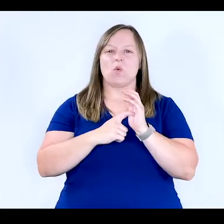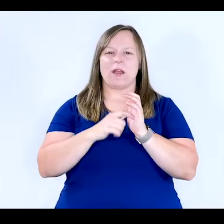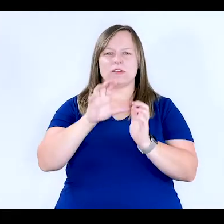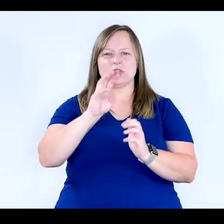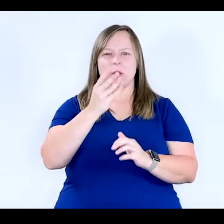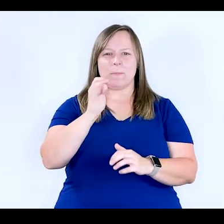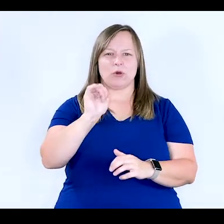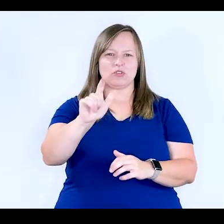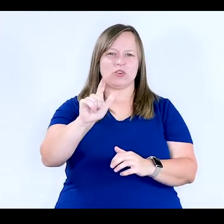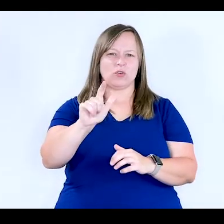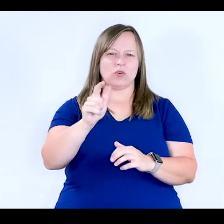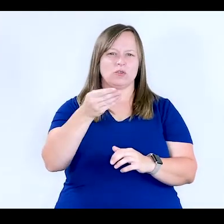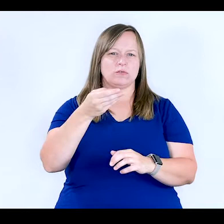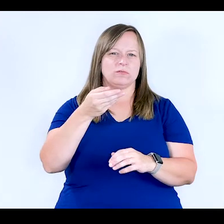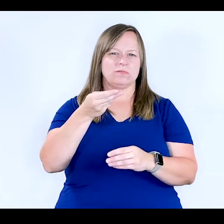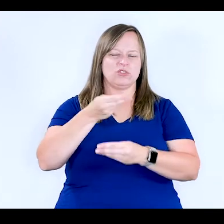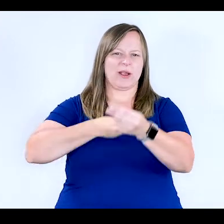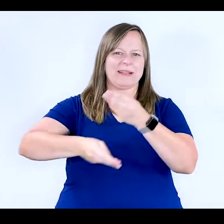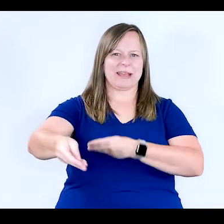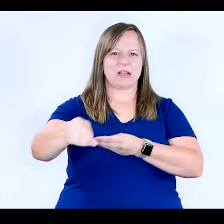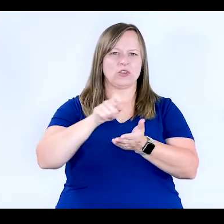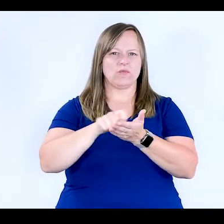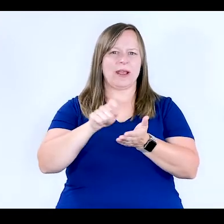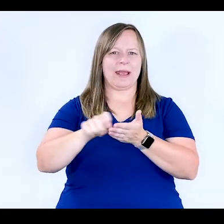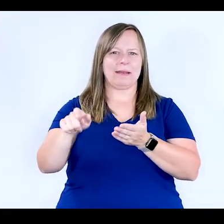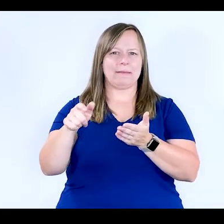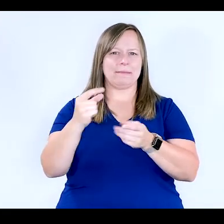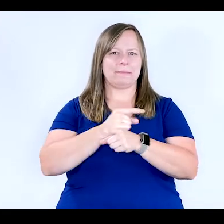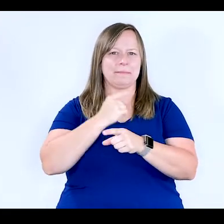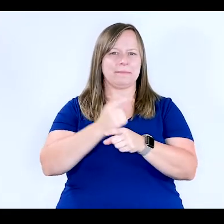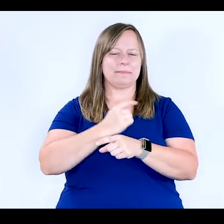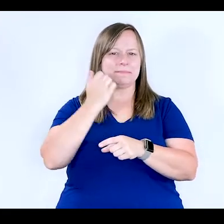commercial transactions with consumers to be written in plain language. But this